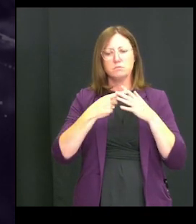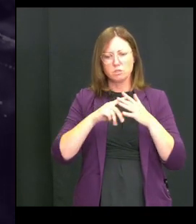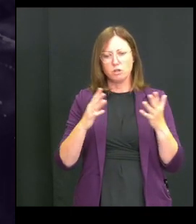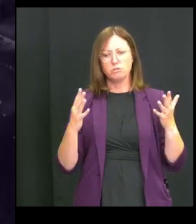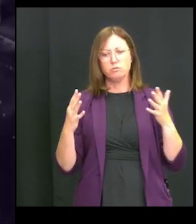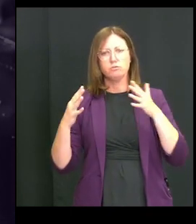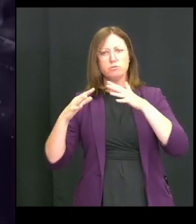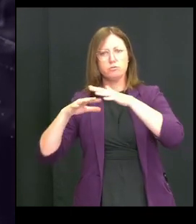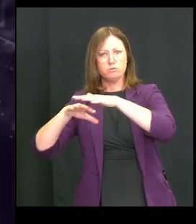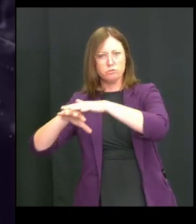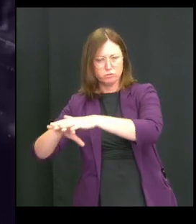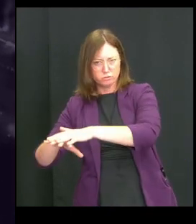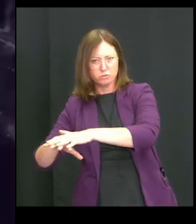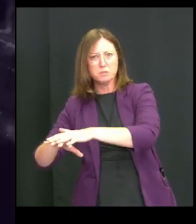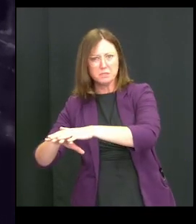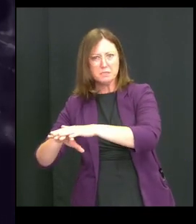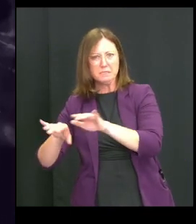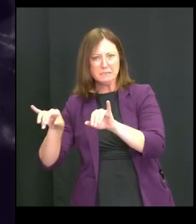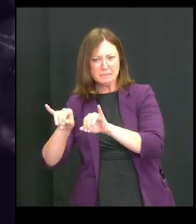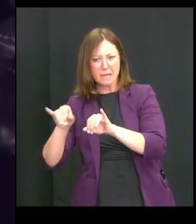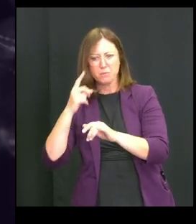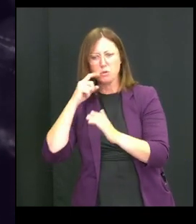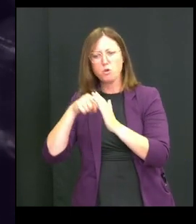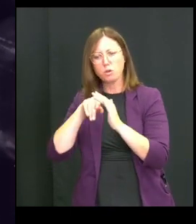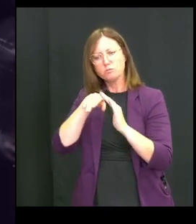signified that downward trend we see on the graph.